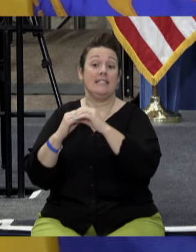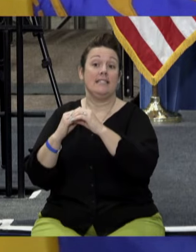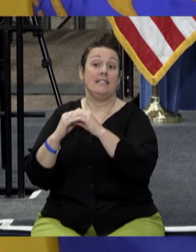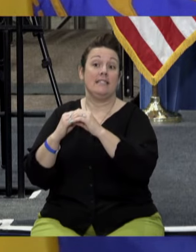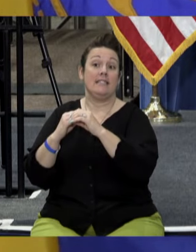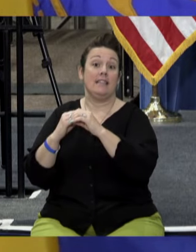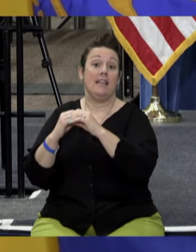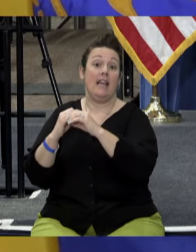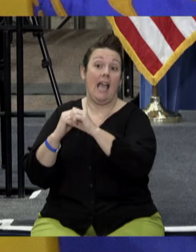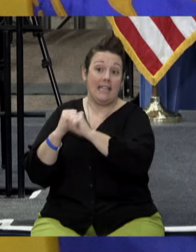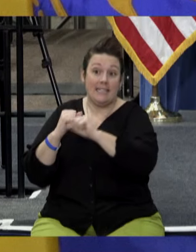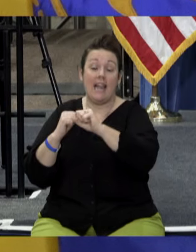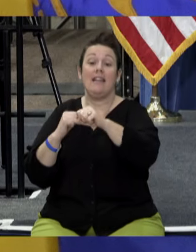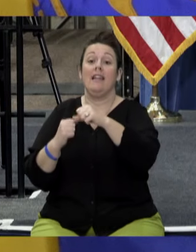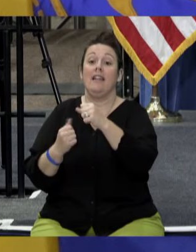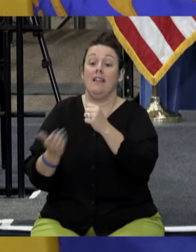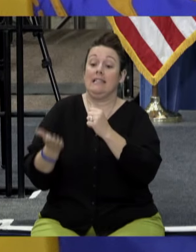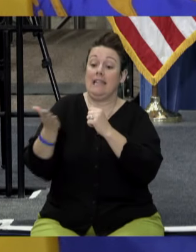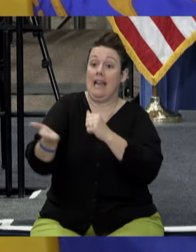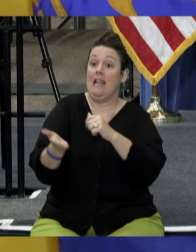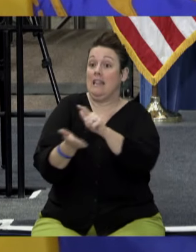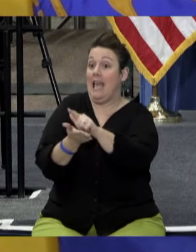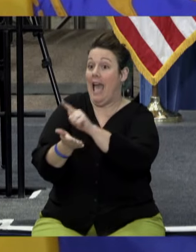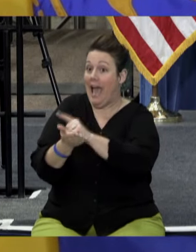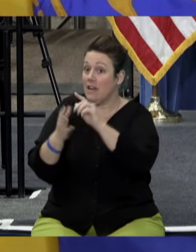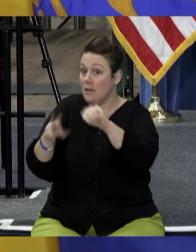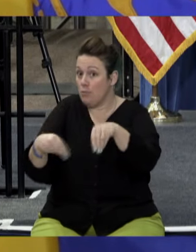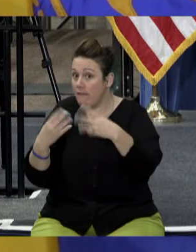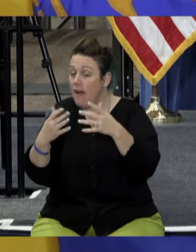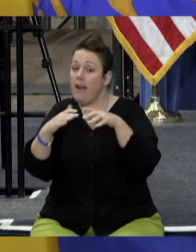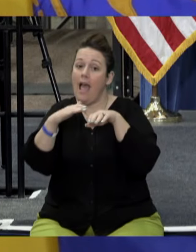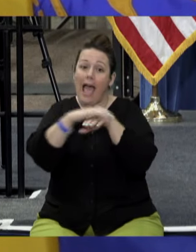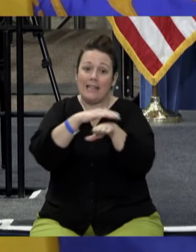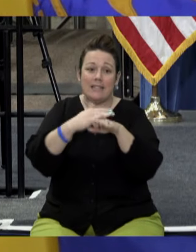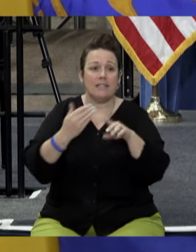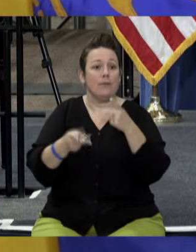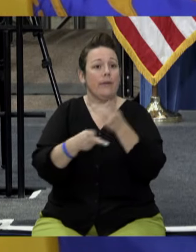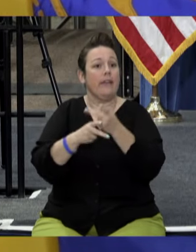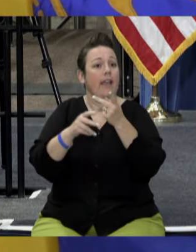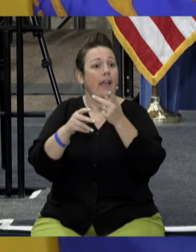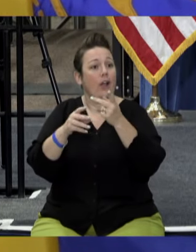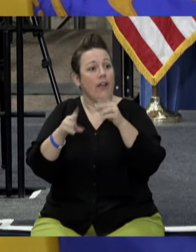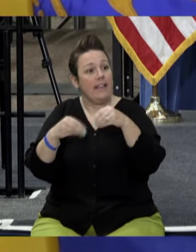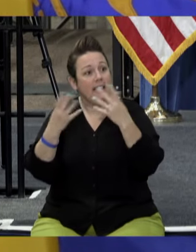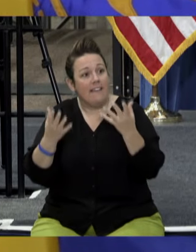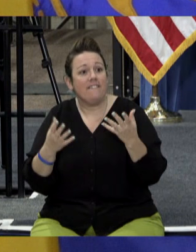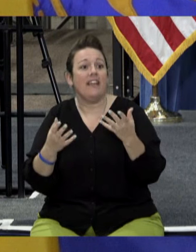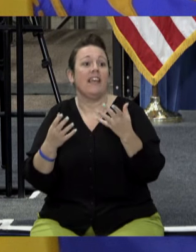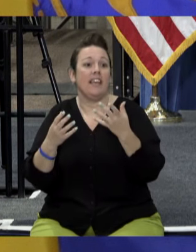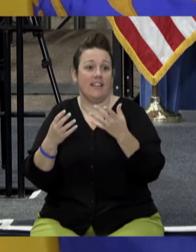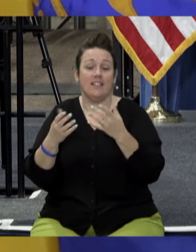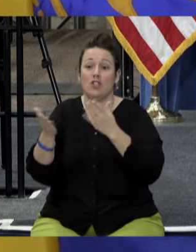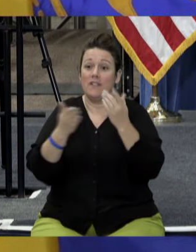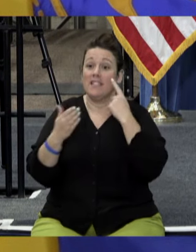provides legacy participants access to caregiving services for yet another three years. These kinds